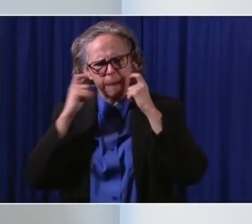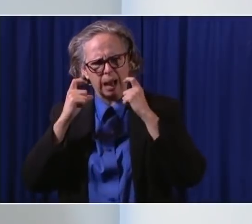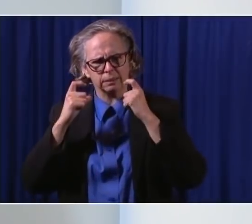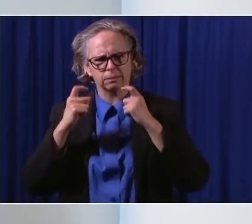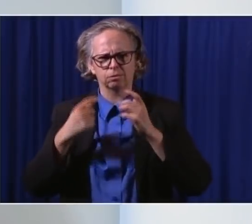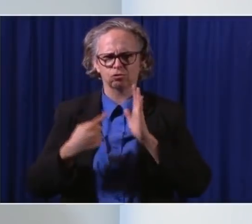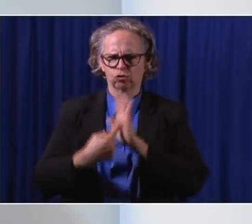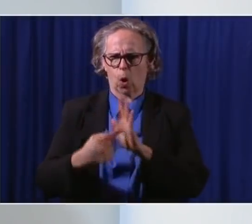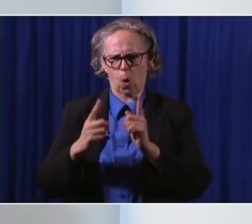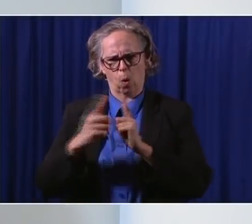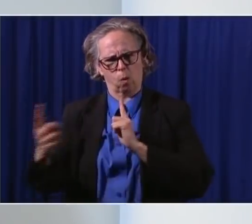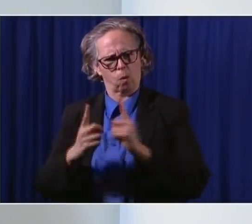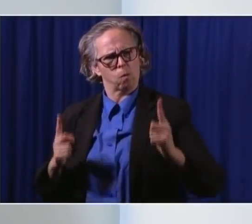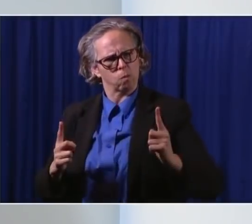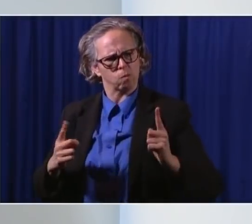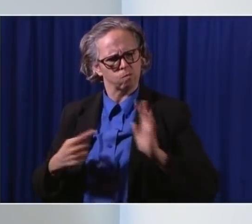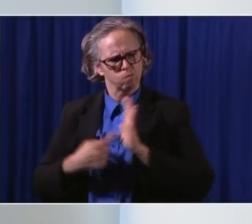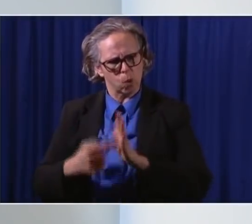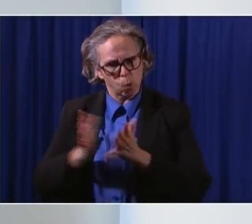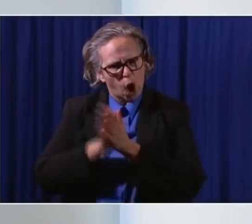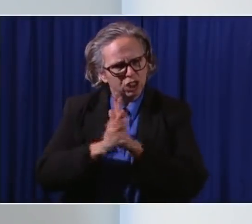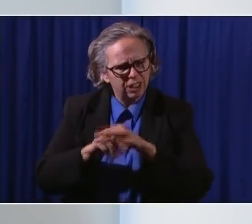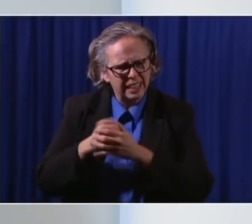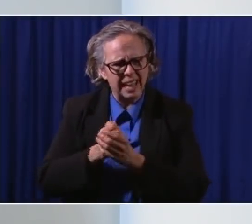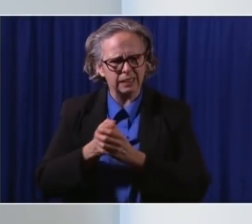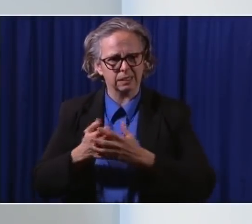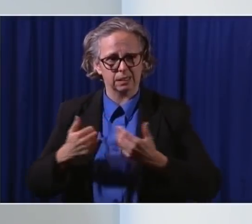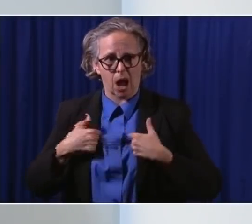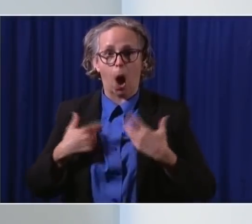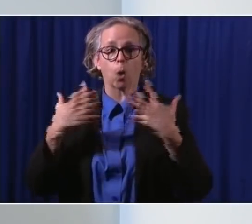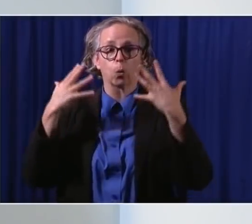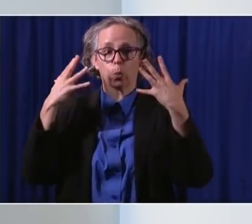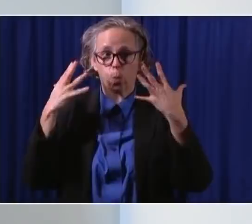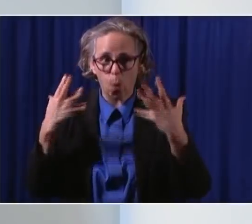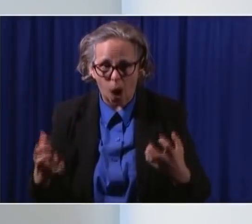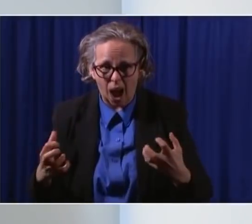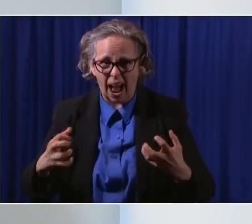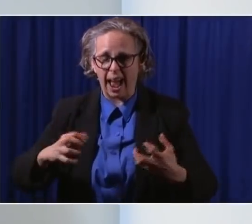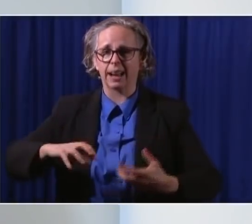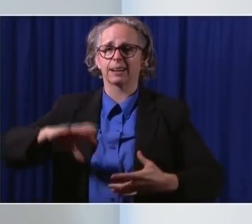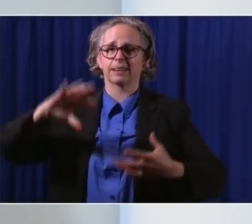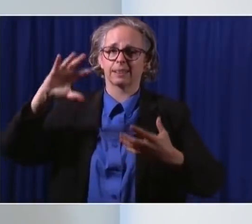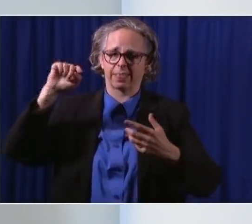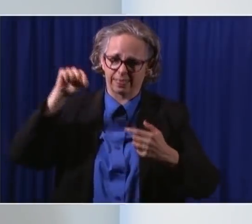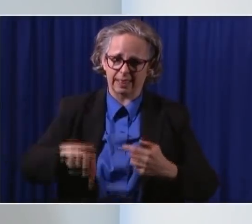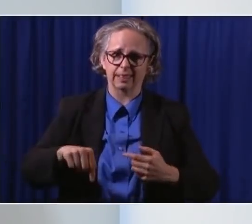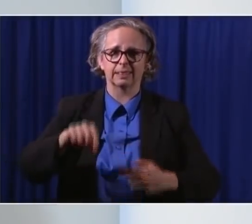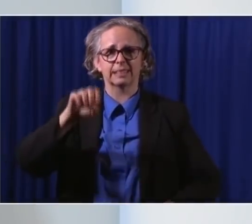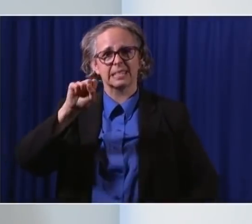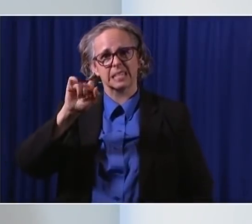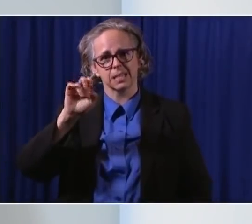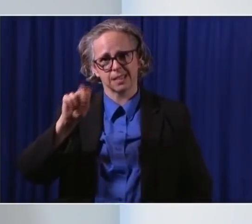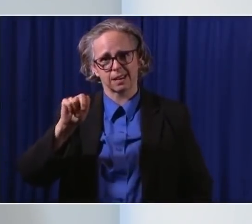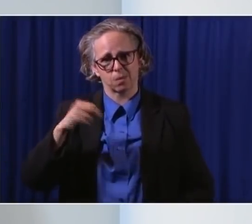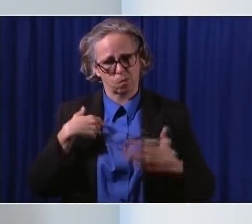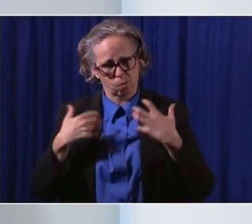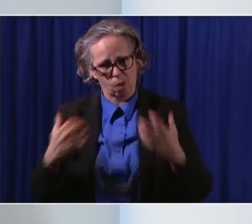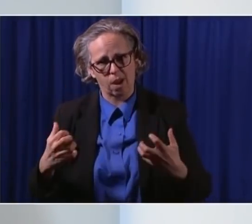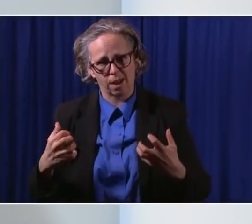TODAY. WE ARE GOING TO HELP SHARE THIS VIA SOCIAL MEDIA, FACEBOOK, INSTAGRAM AND SNAP CHAT TO TELL YOUR FRIENDS WE